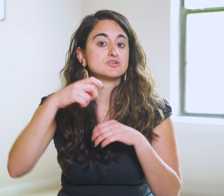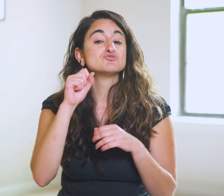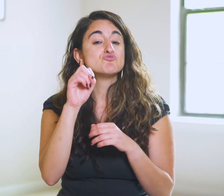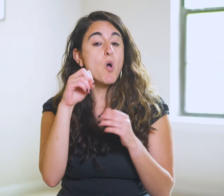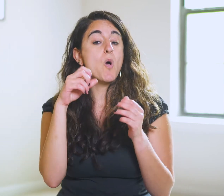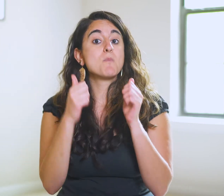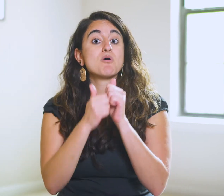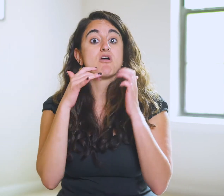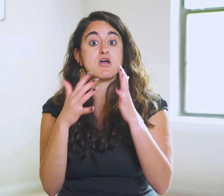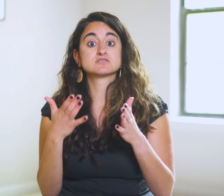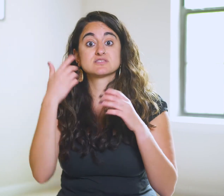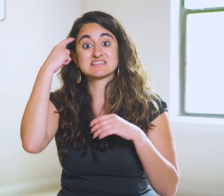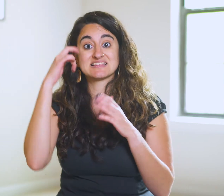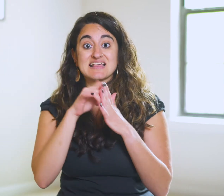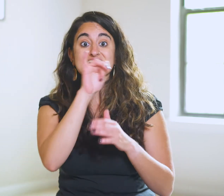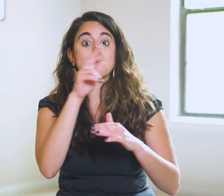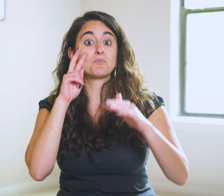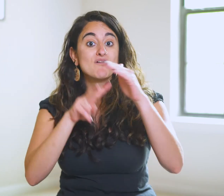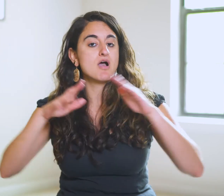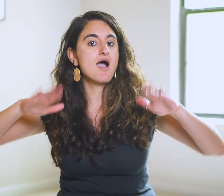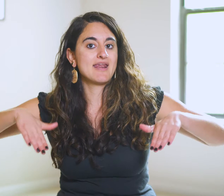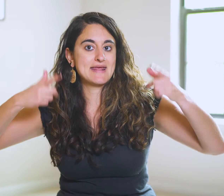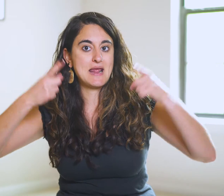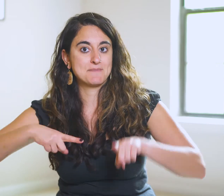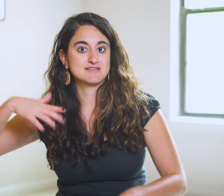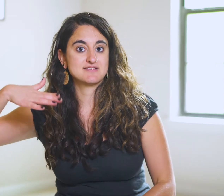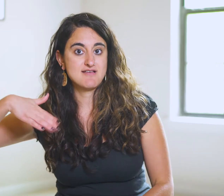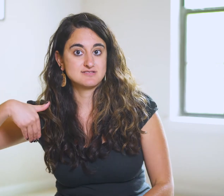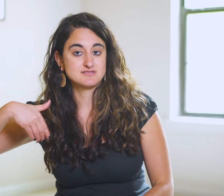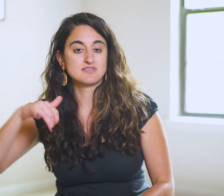most scholars think this is a yet-to-be-fulfilled prophecy